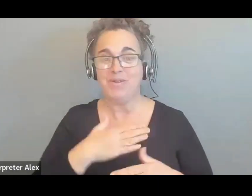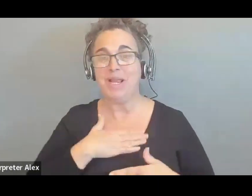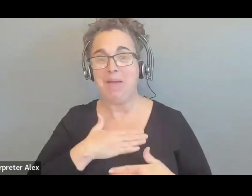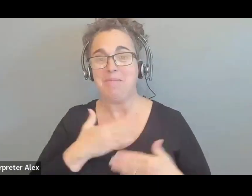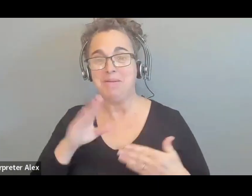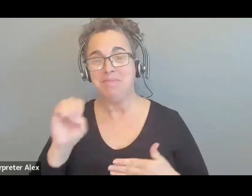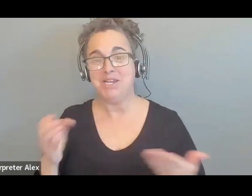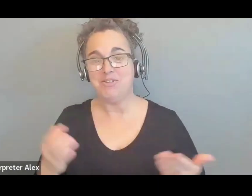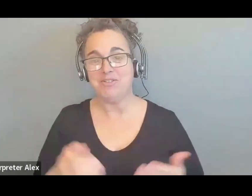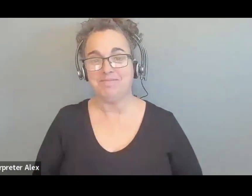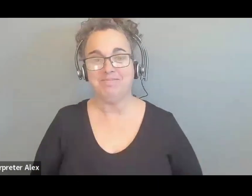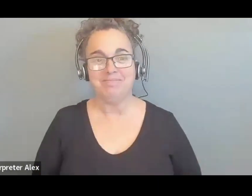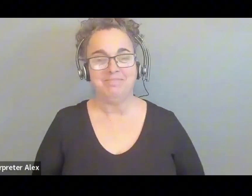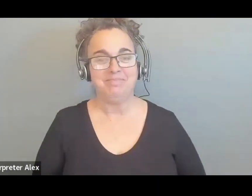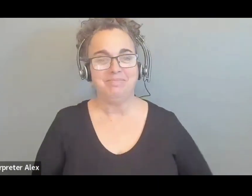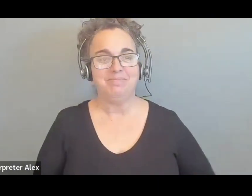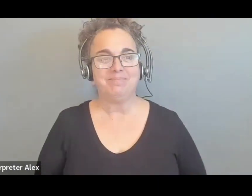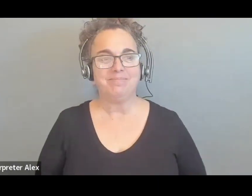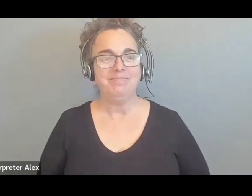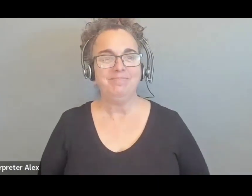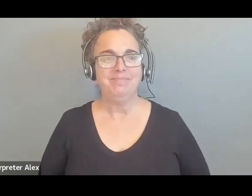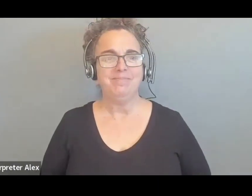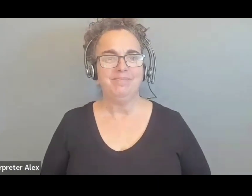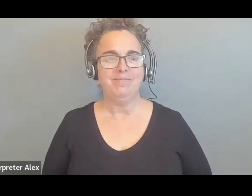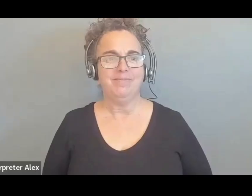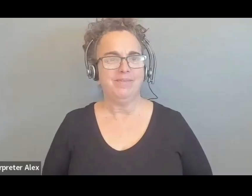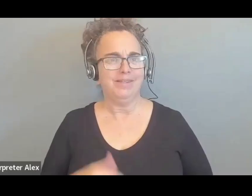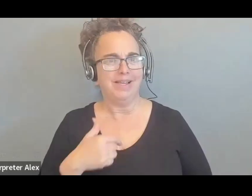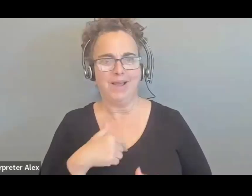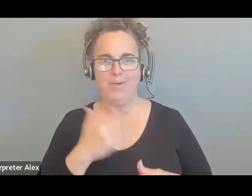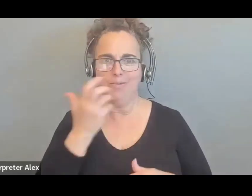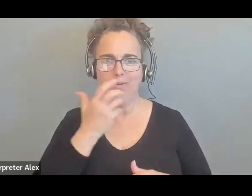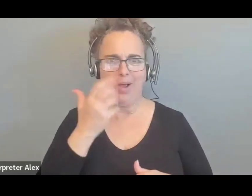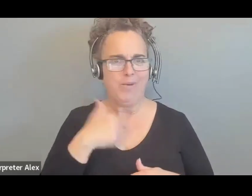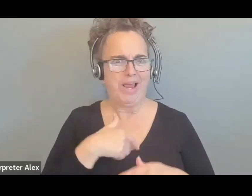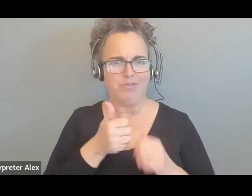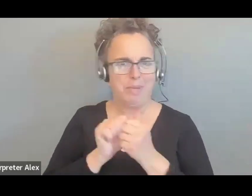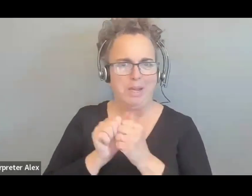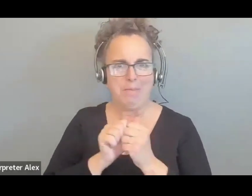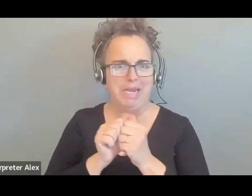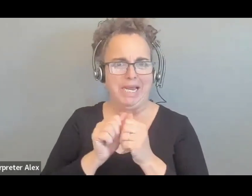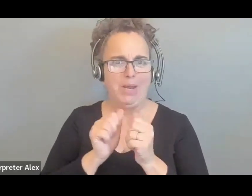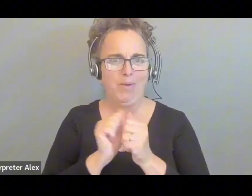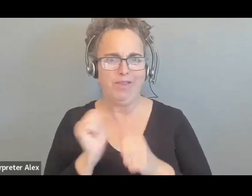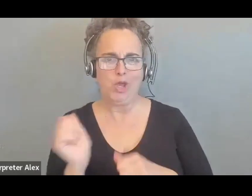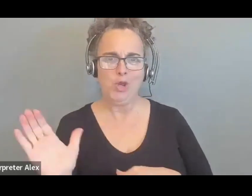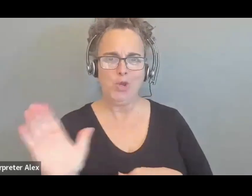Thank, thank you. I feel like we have to be competing with our superpowers here, no I Love that.